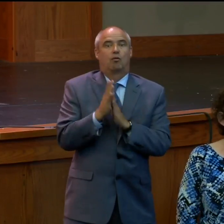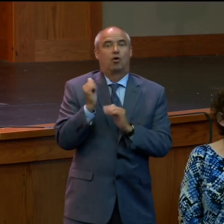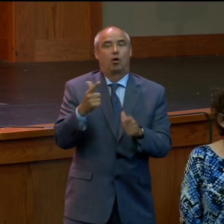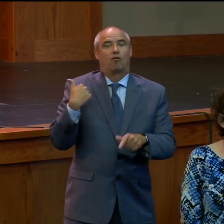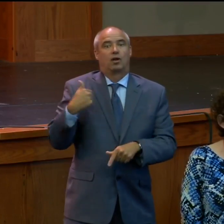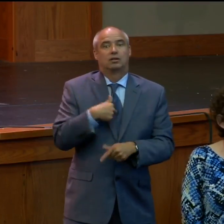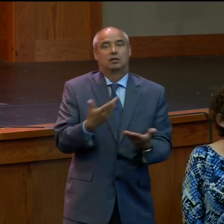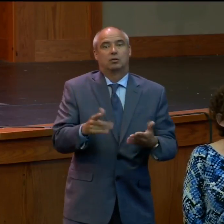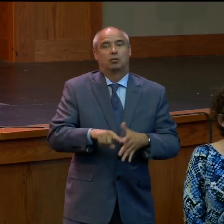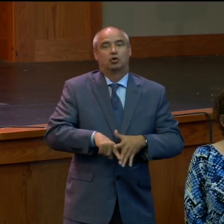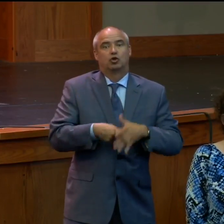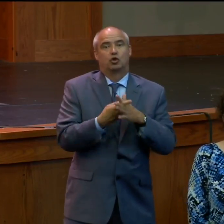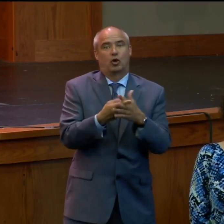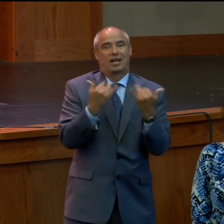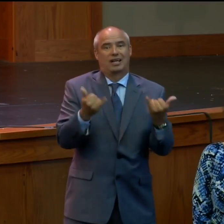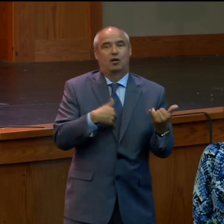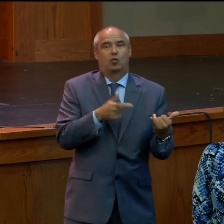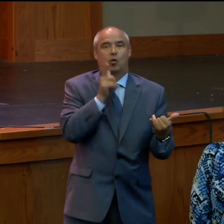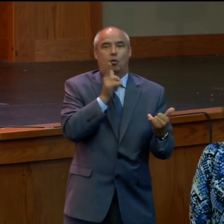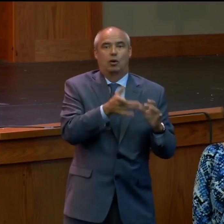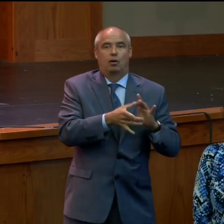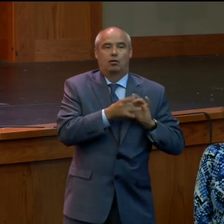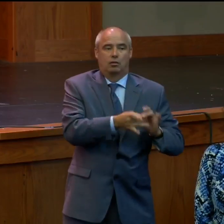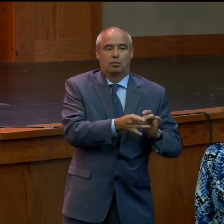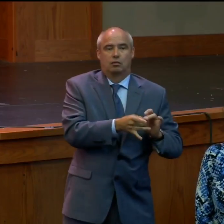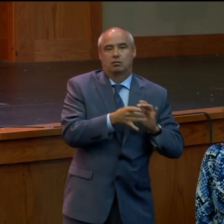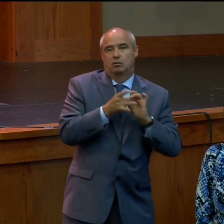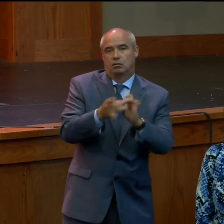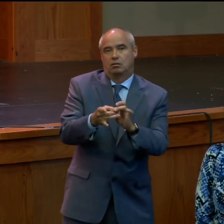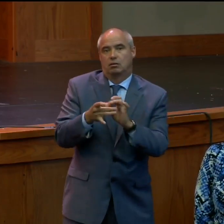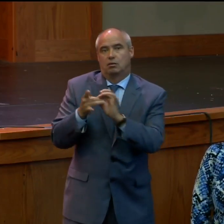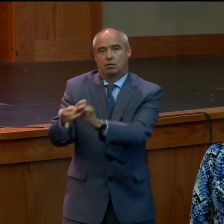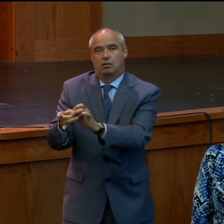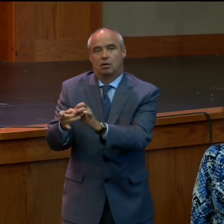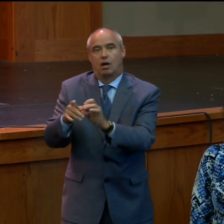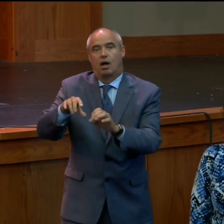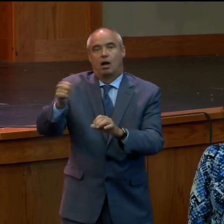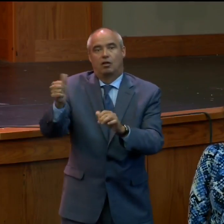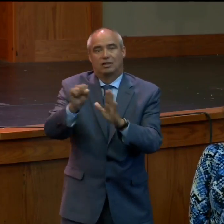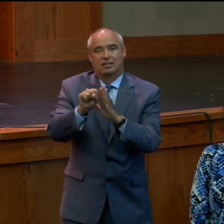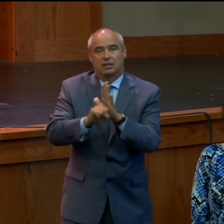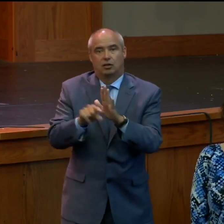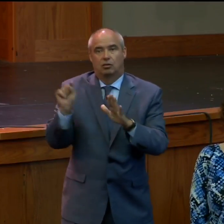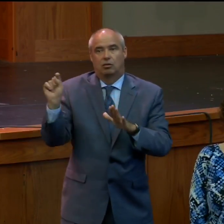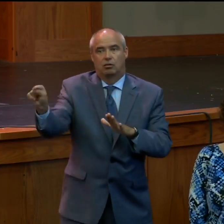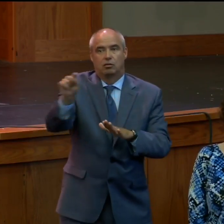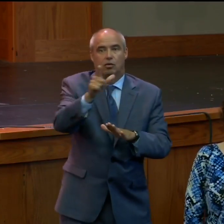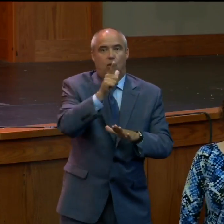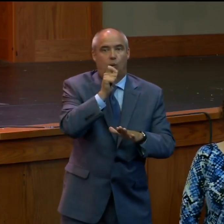PLEASE START NOW TO BUILD THE RELATIONSHIPS WITH PEOPLE IN OTHER STATES WHO ARE YOUR FRIENDS, WHO ARE YOUR RELATIVES